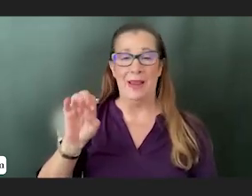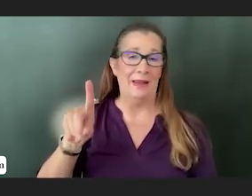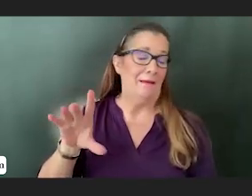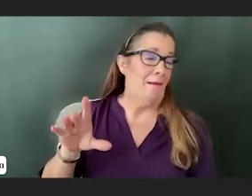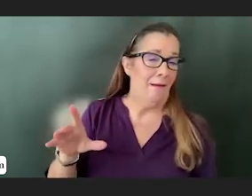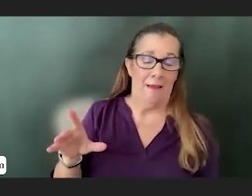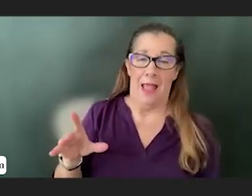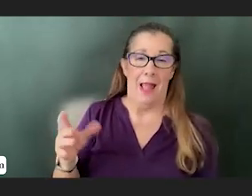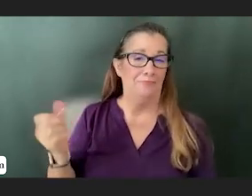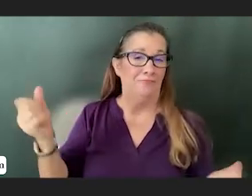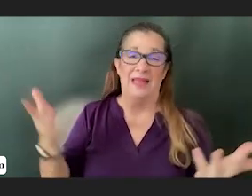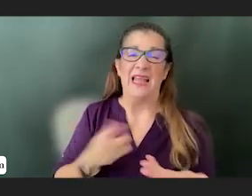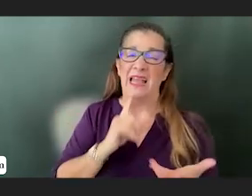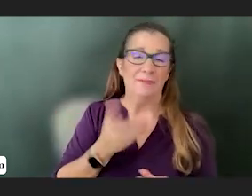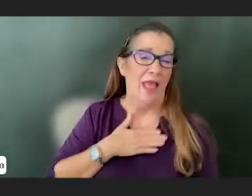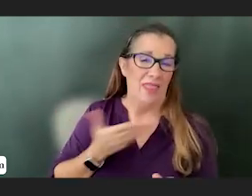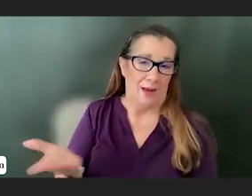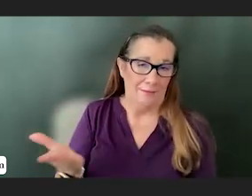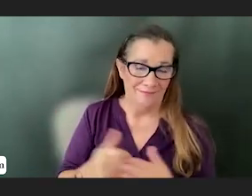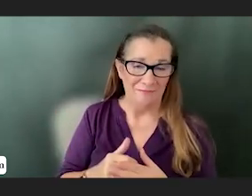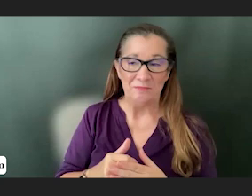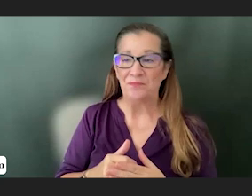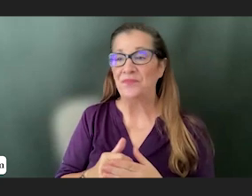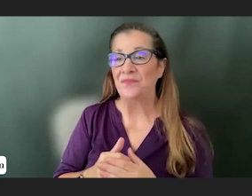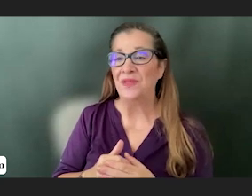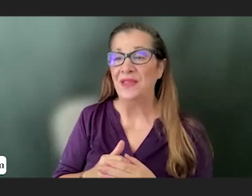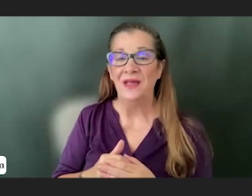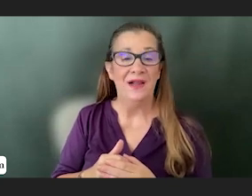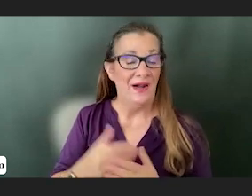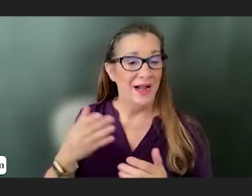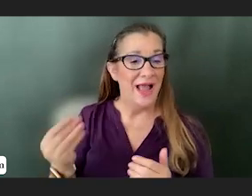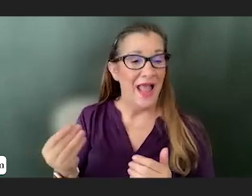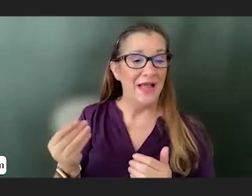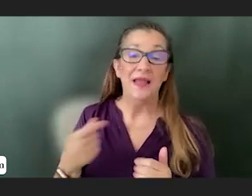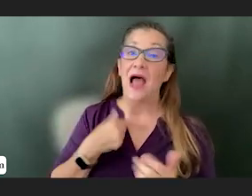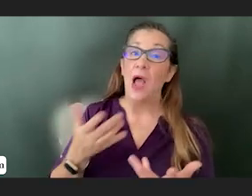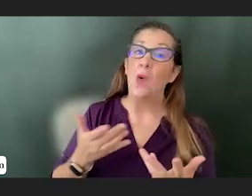Yeah, it's a thing. Um. And I want to jump right in here.